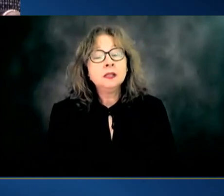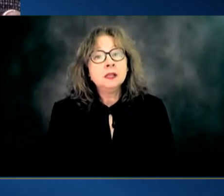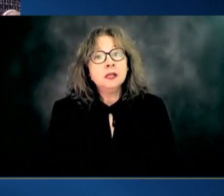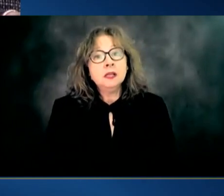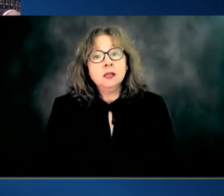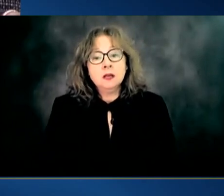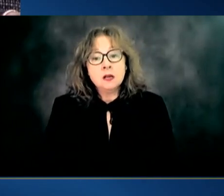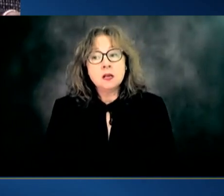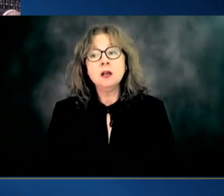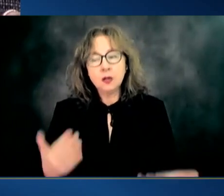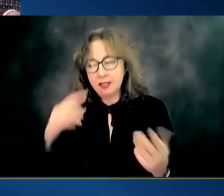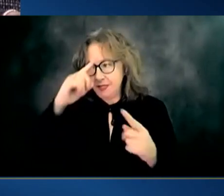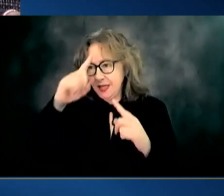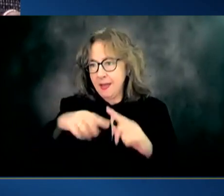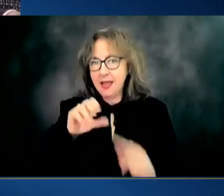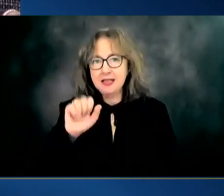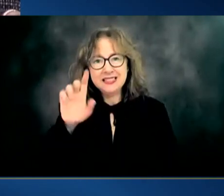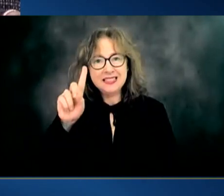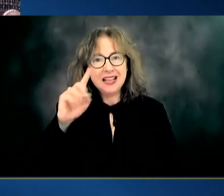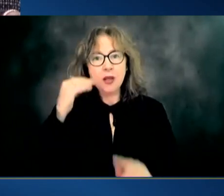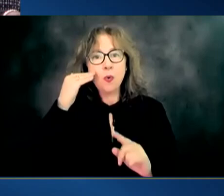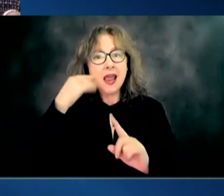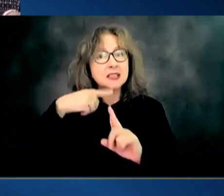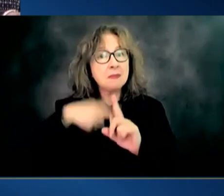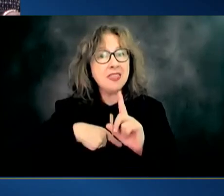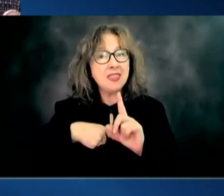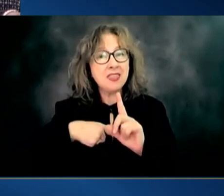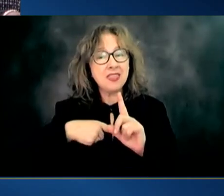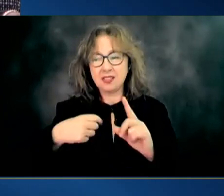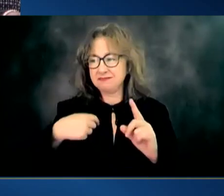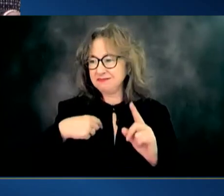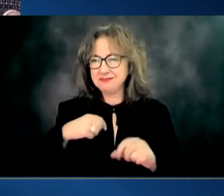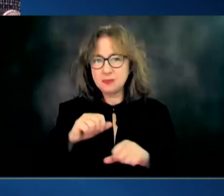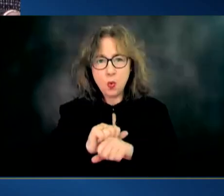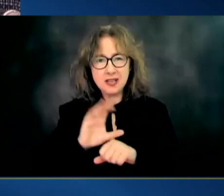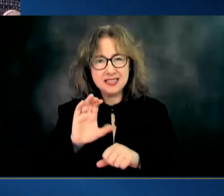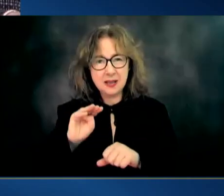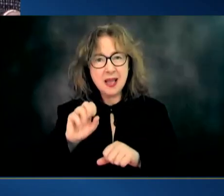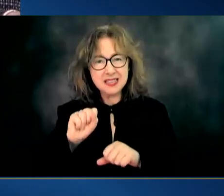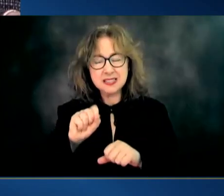Cell Awareness Month, we at CMS really want to affirm our commitment to everyone in this room,